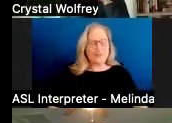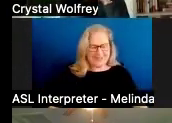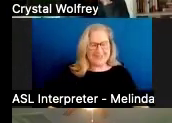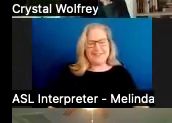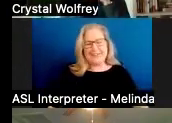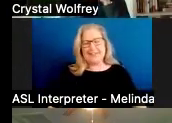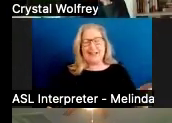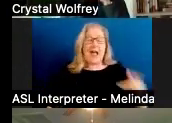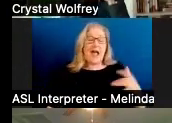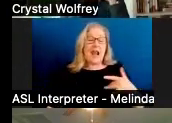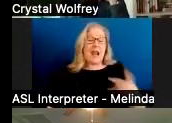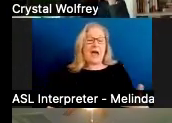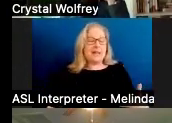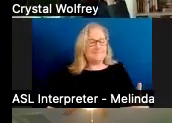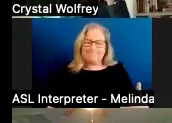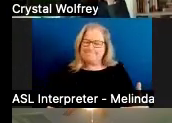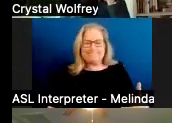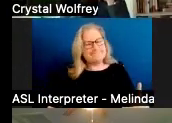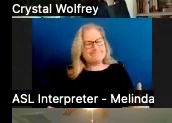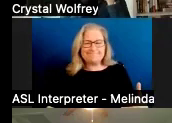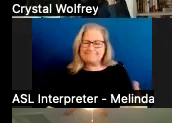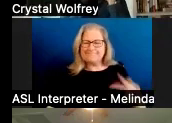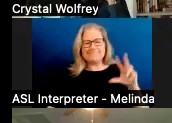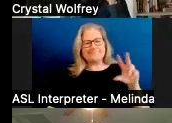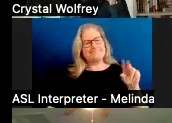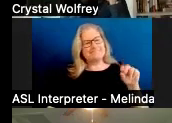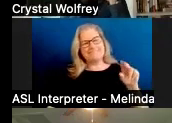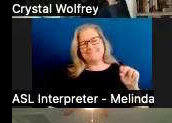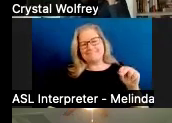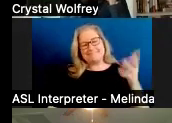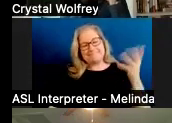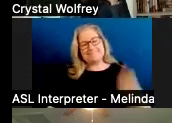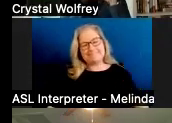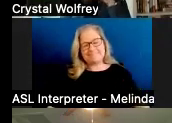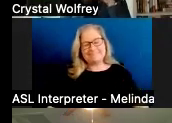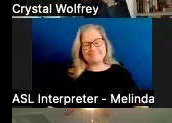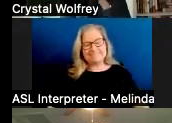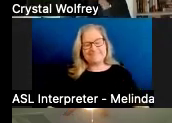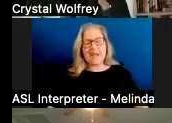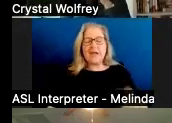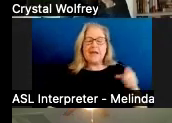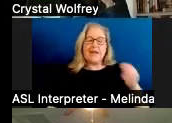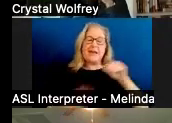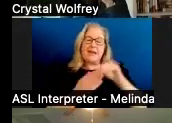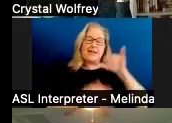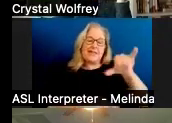Likely with this particular case it would be a no. So in this particular situation